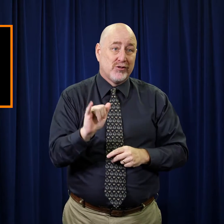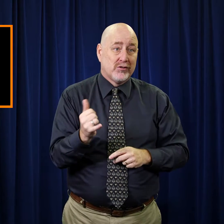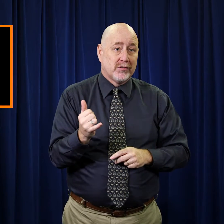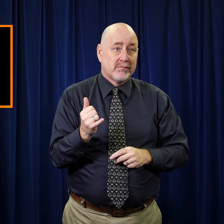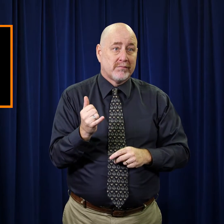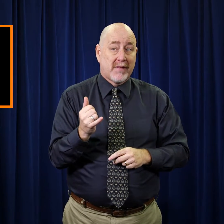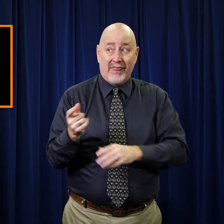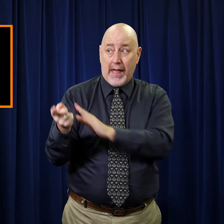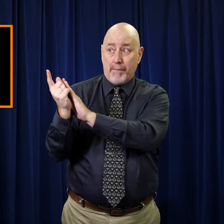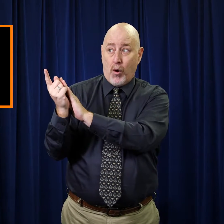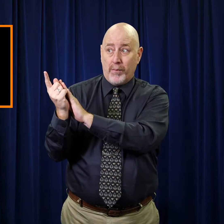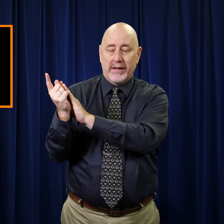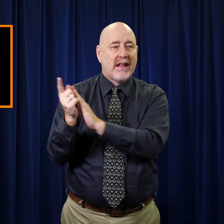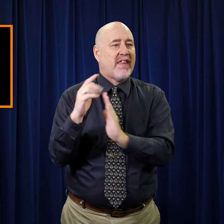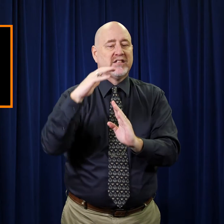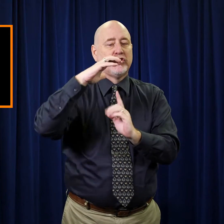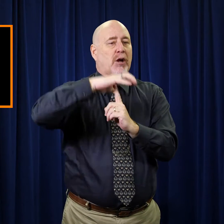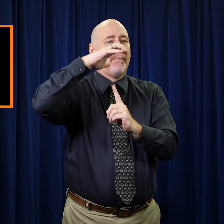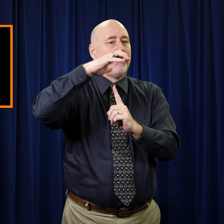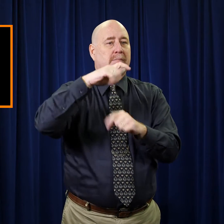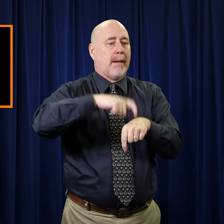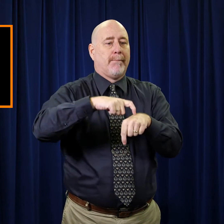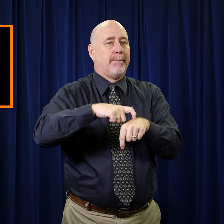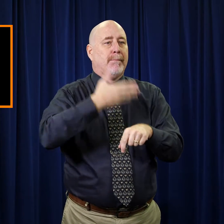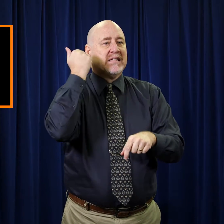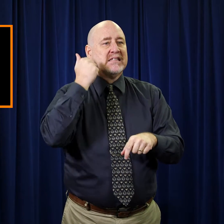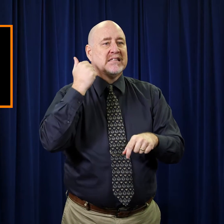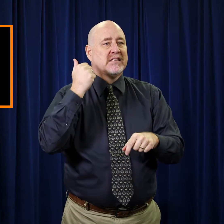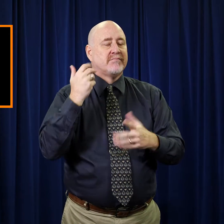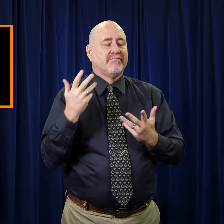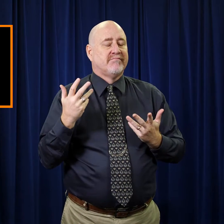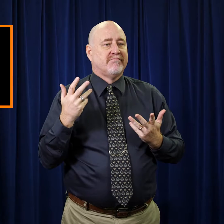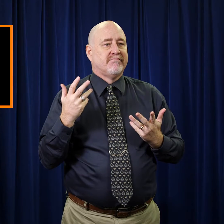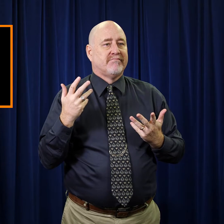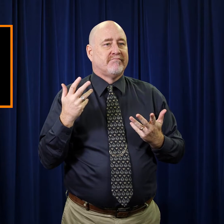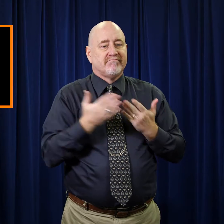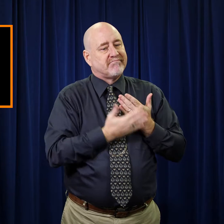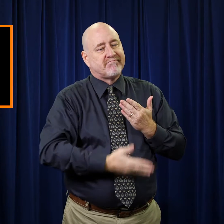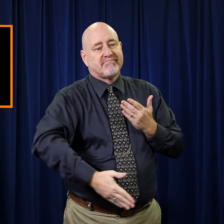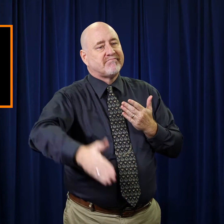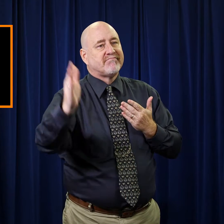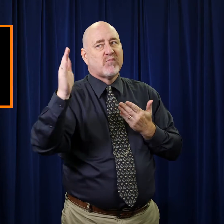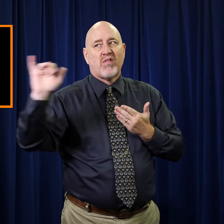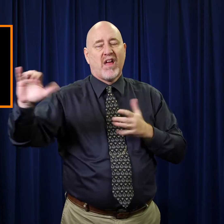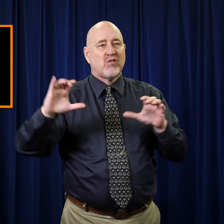his Israel, this moment is the best it ever gets. This is the best it ever gets